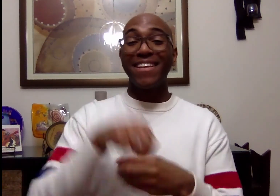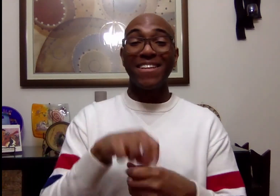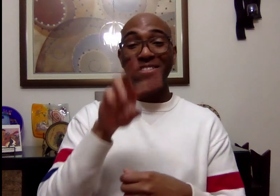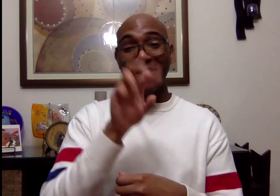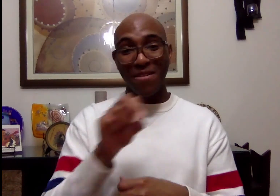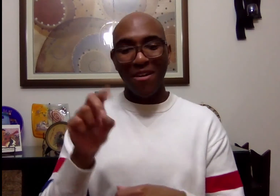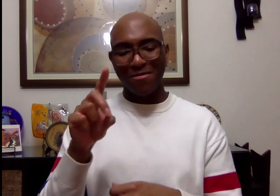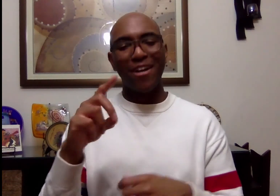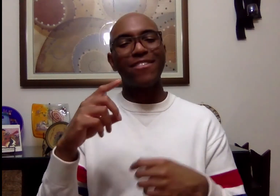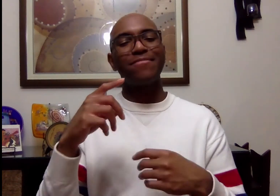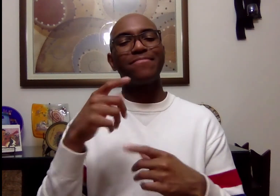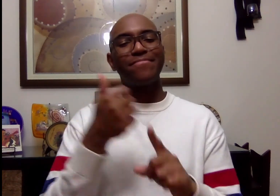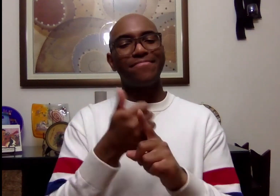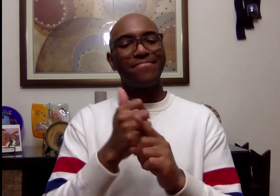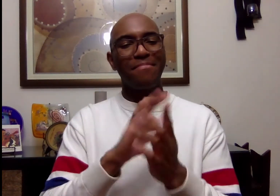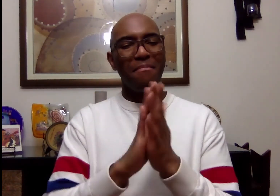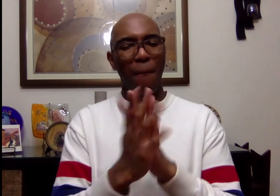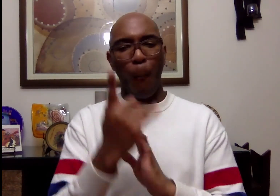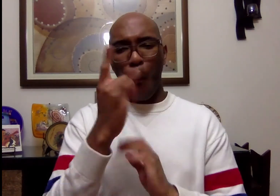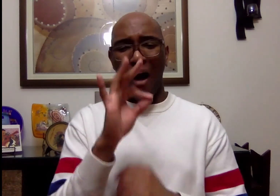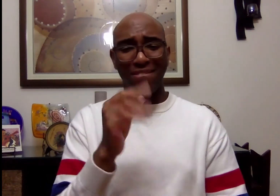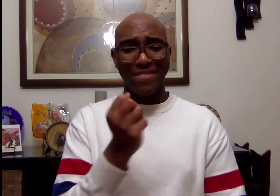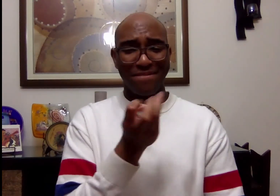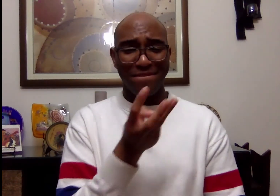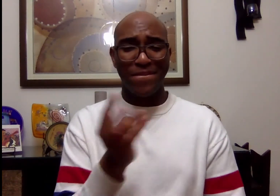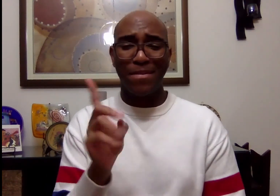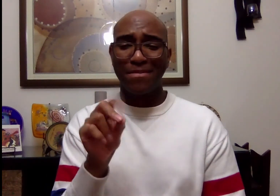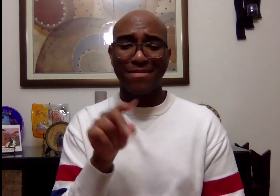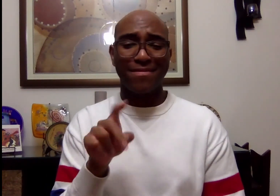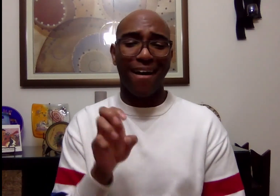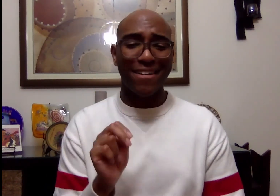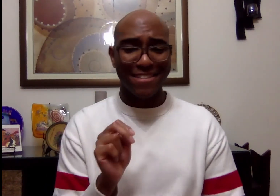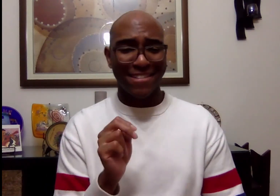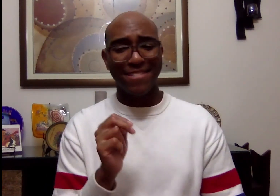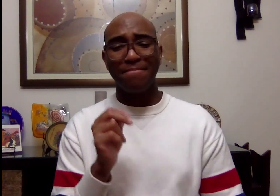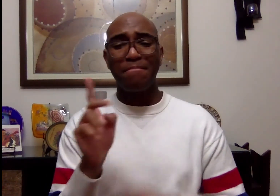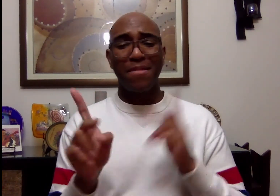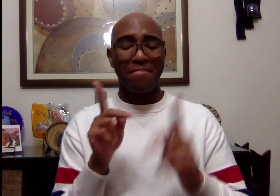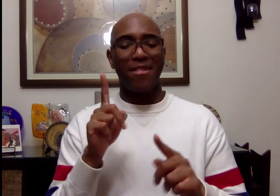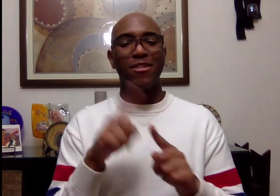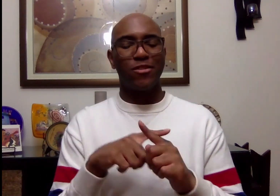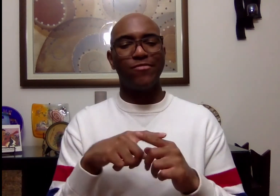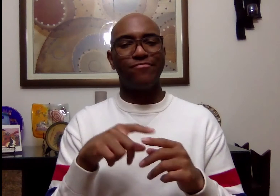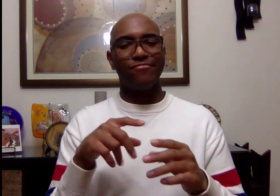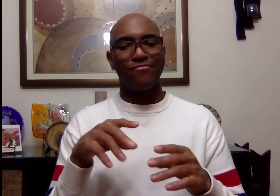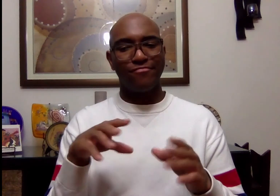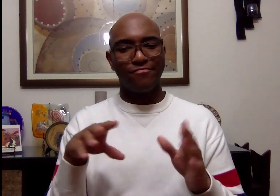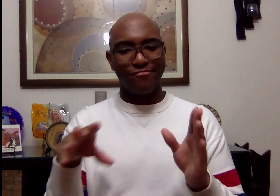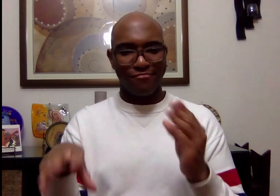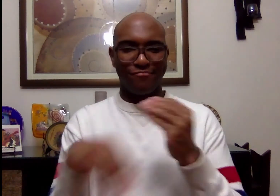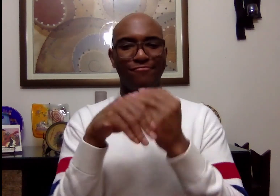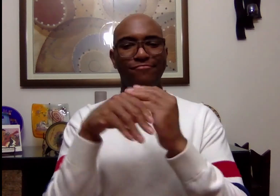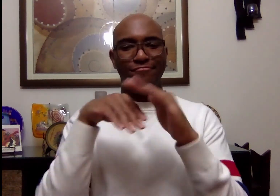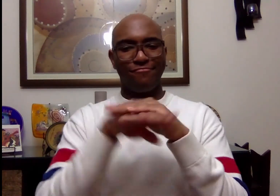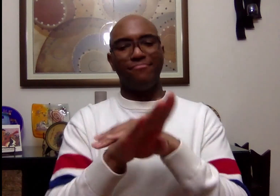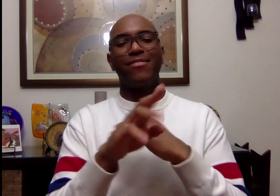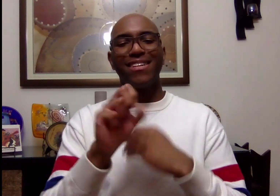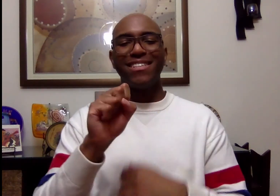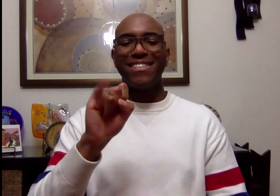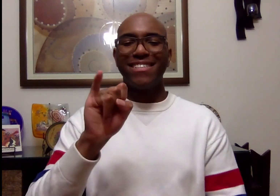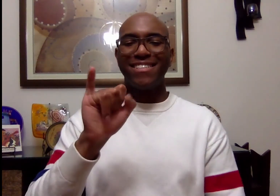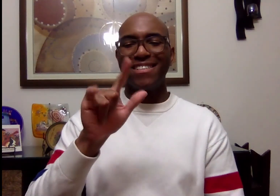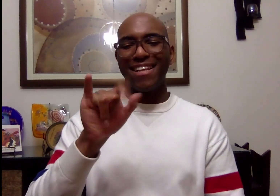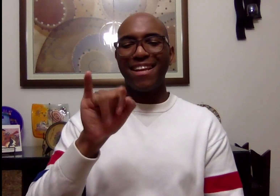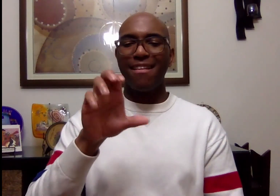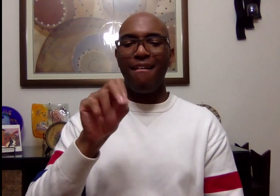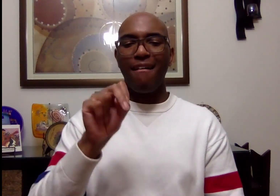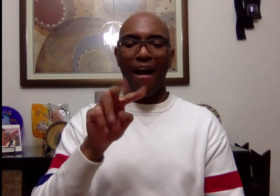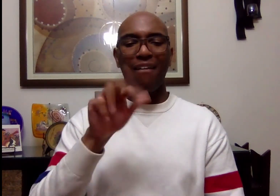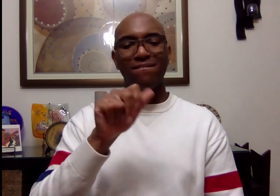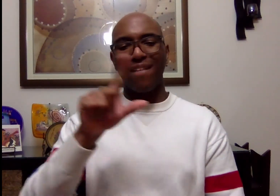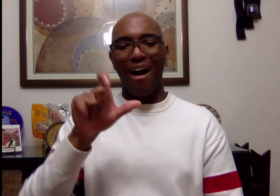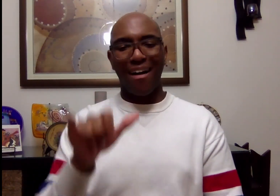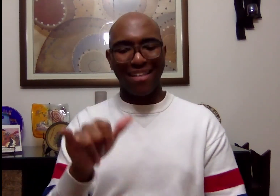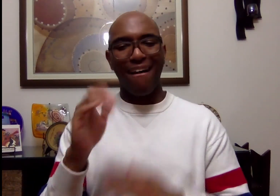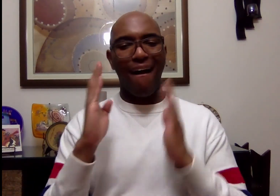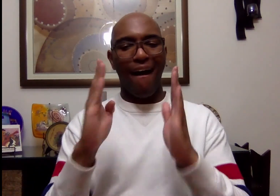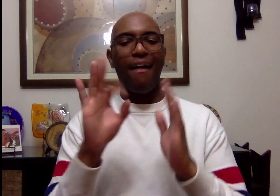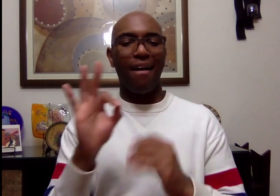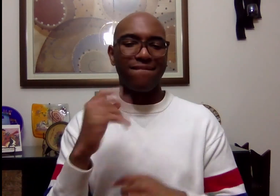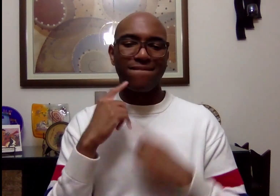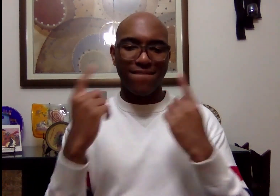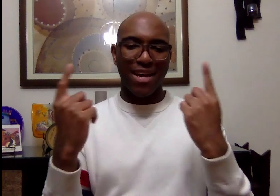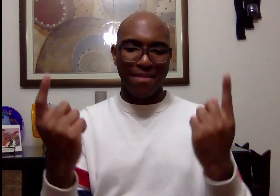and, in 2001, was one of the few dozen people to be inducted into the Silicon Valley Hall of Fame.